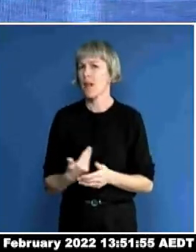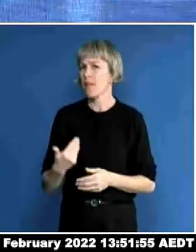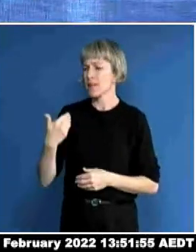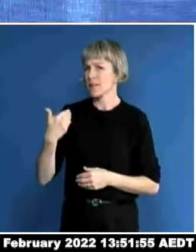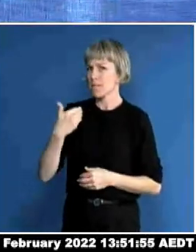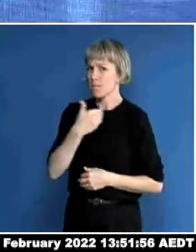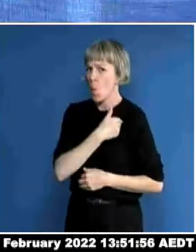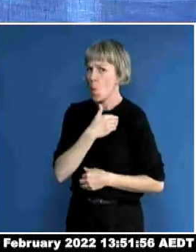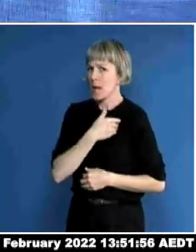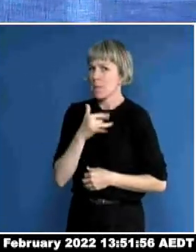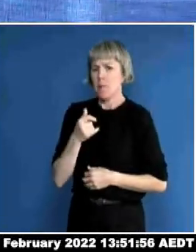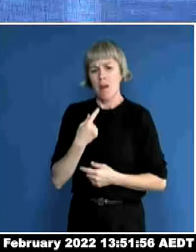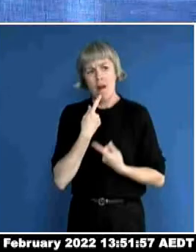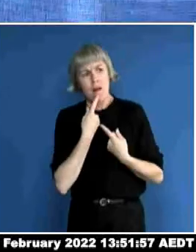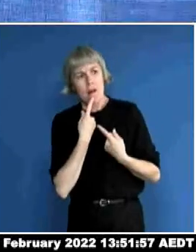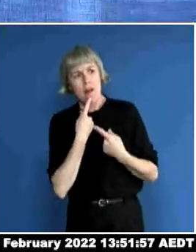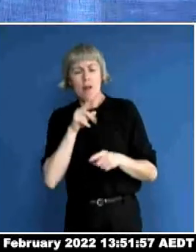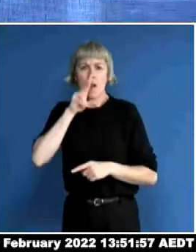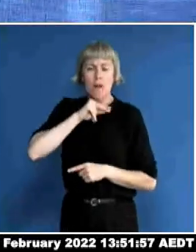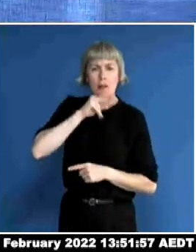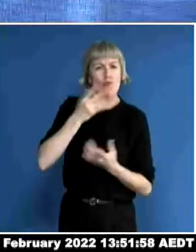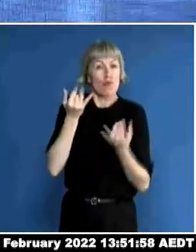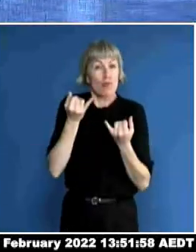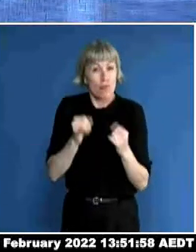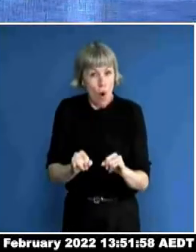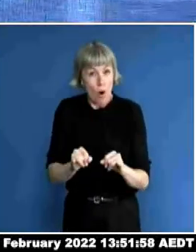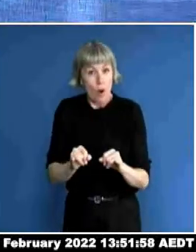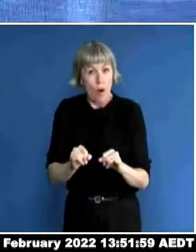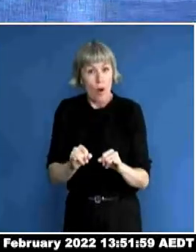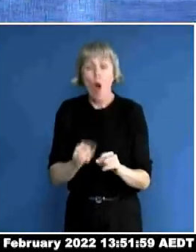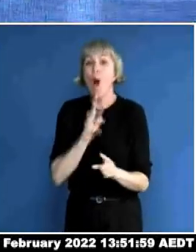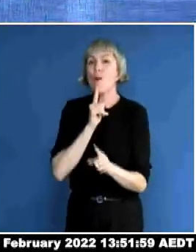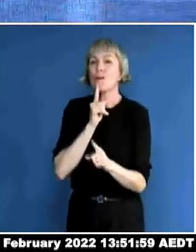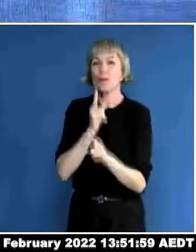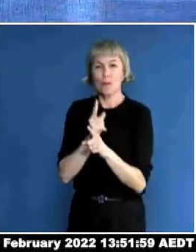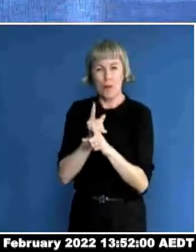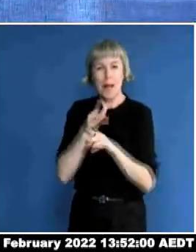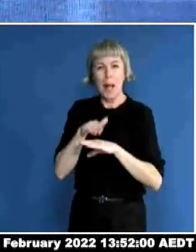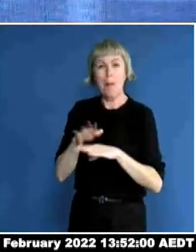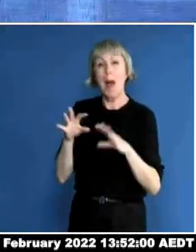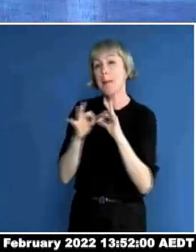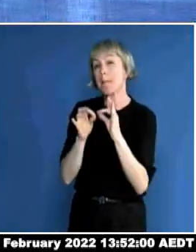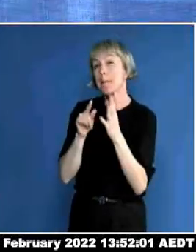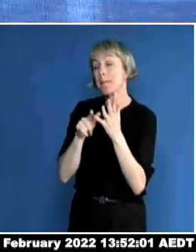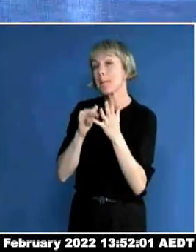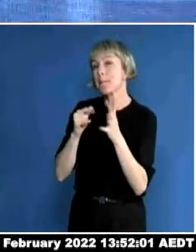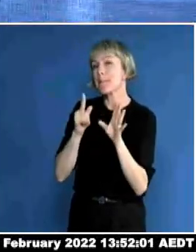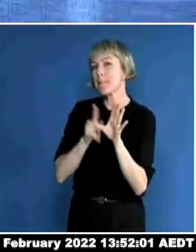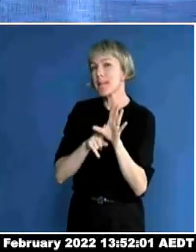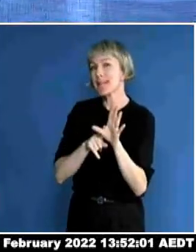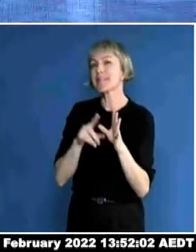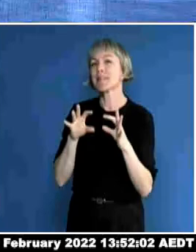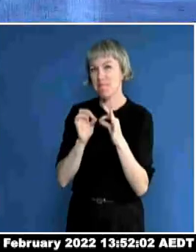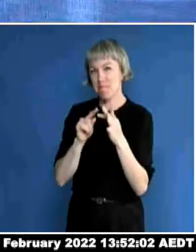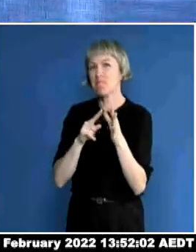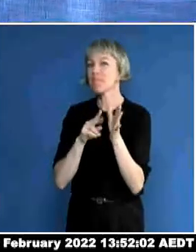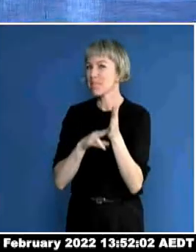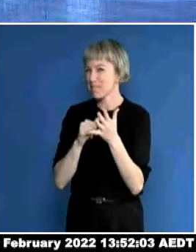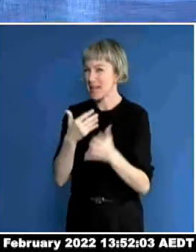My reference was to BusyBeans, not to Busy Bees. So I apologise if there was any misunderstanding this morning.